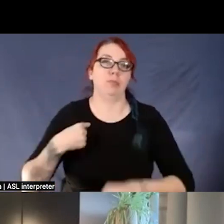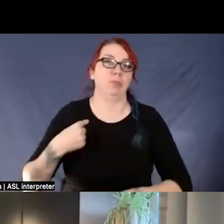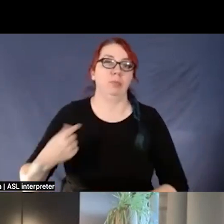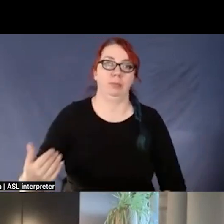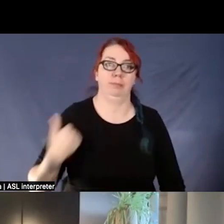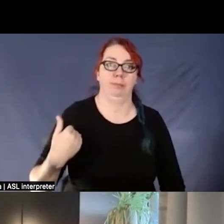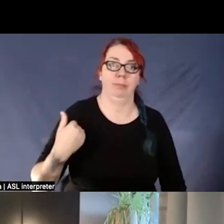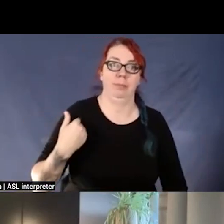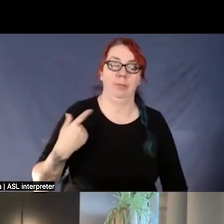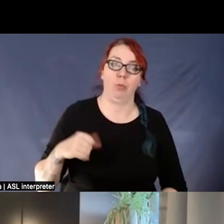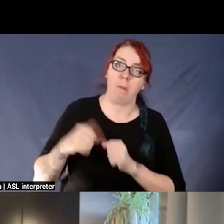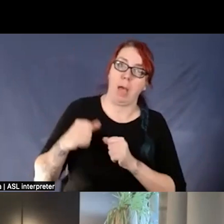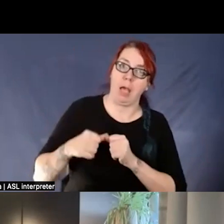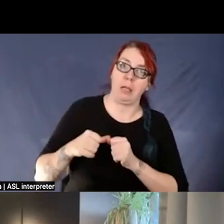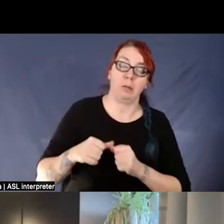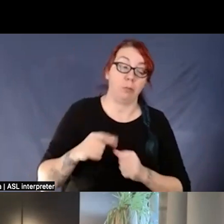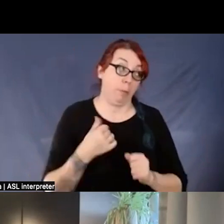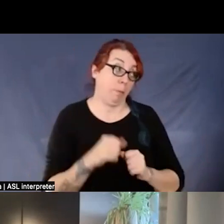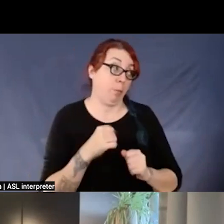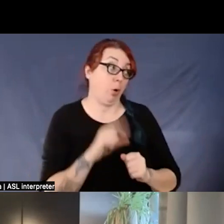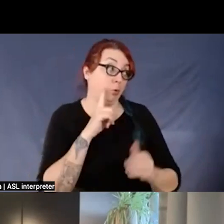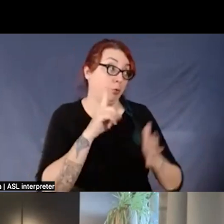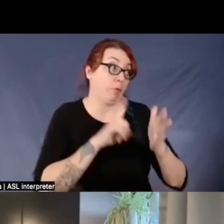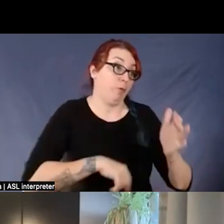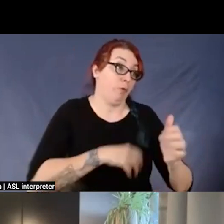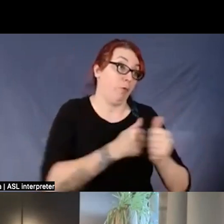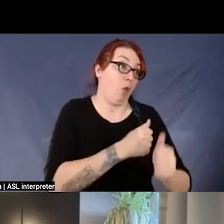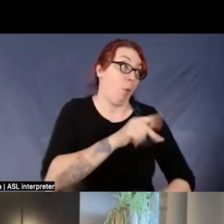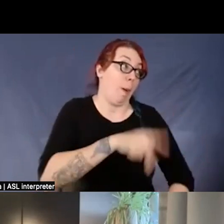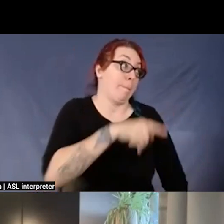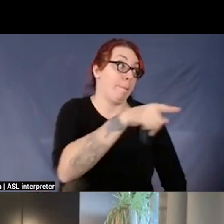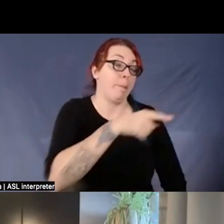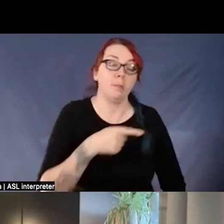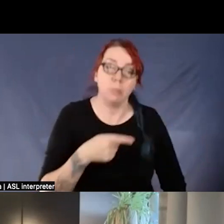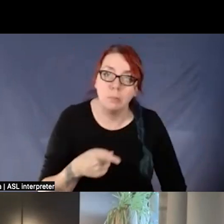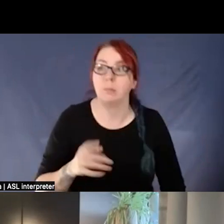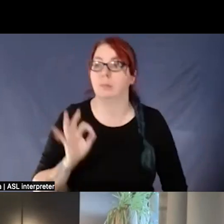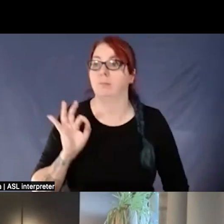and it really is. It's impossibly simple in its design. You sign up on its website and you